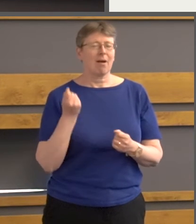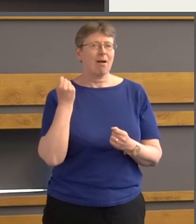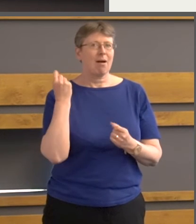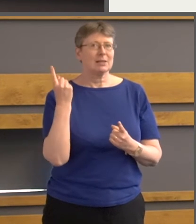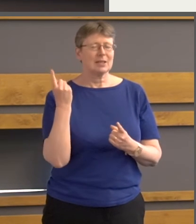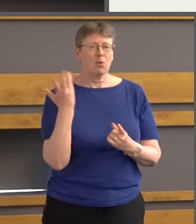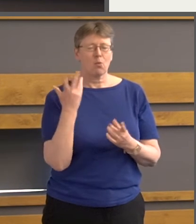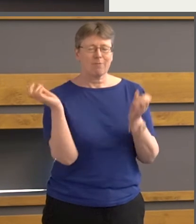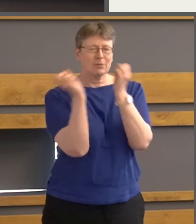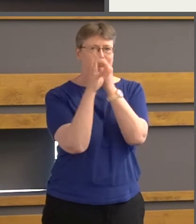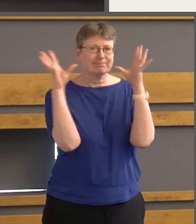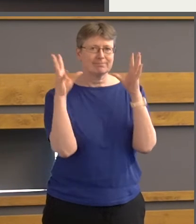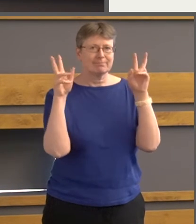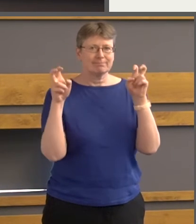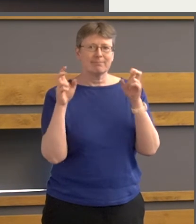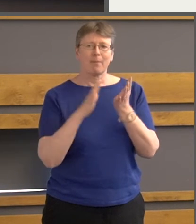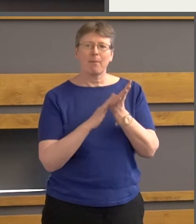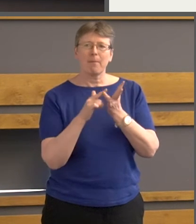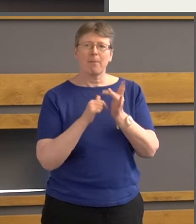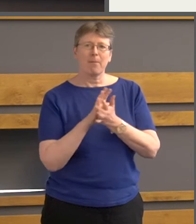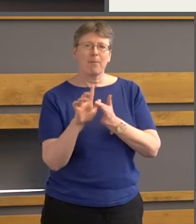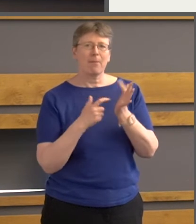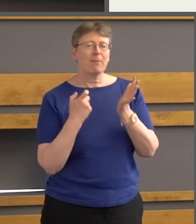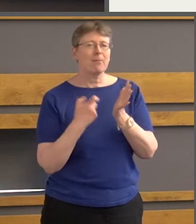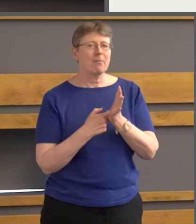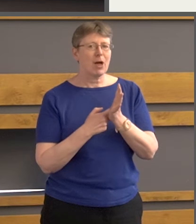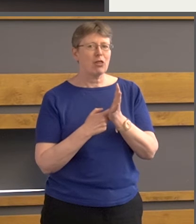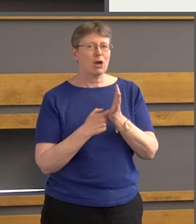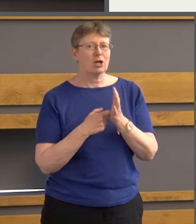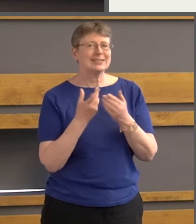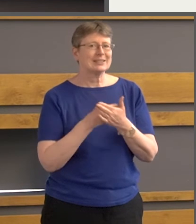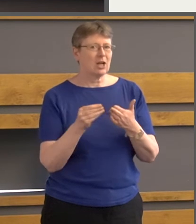comes across, doesn't it, in the use of Bengali and other Indian languages.